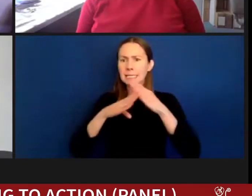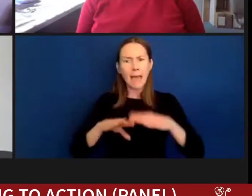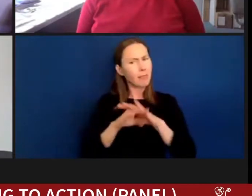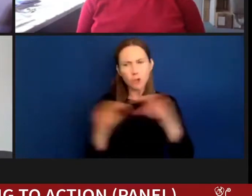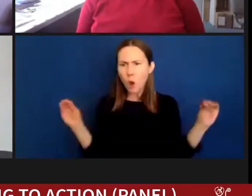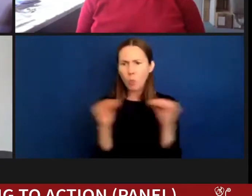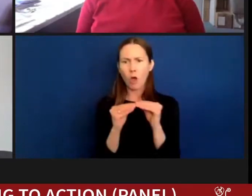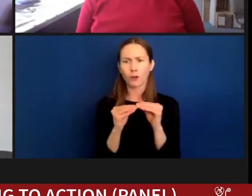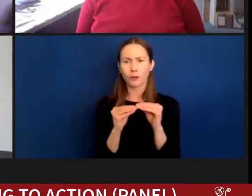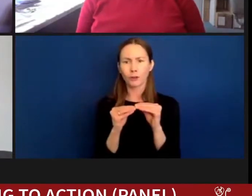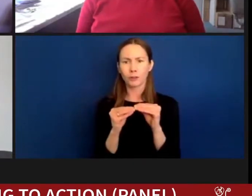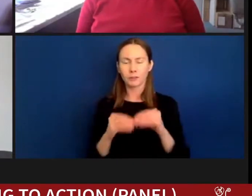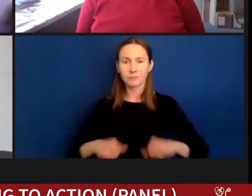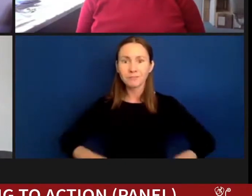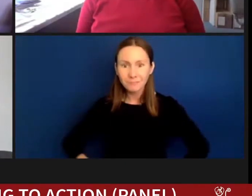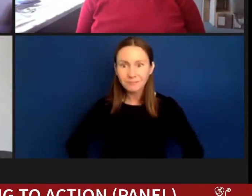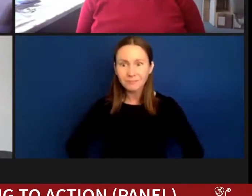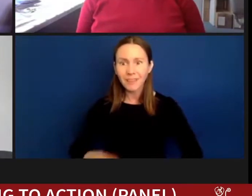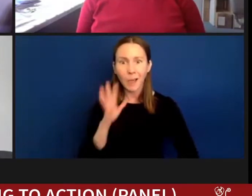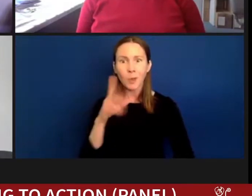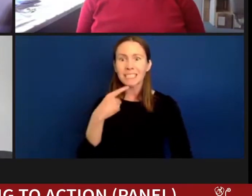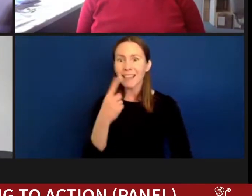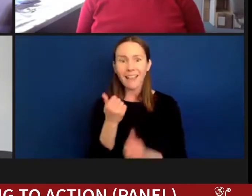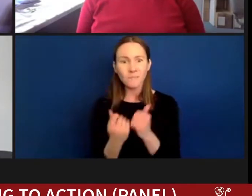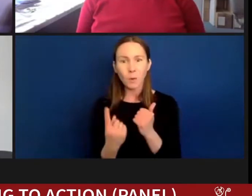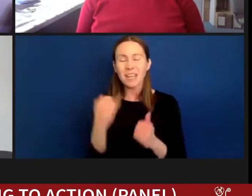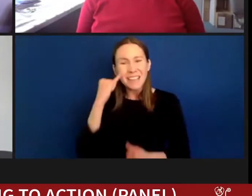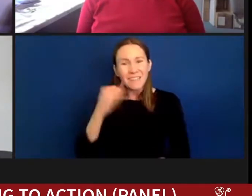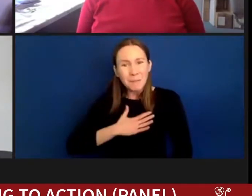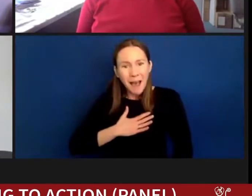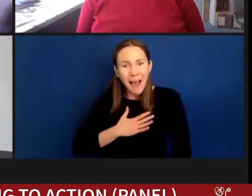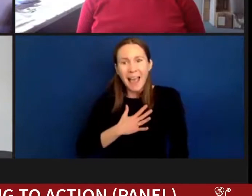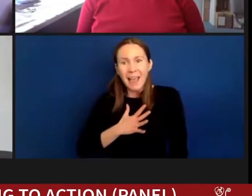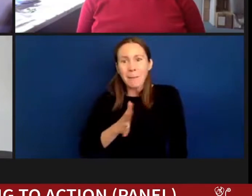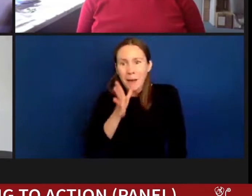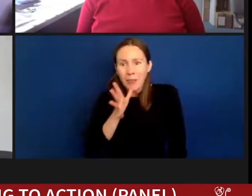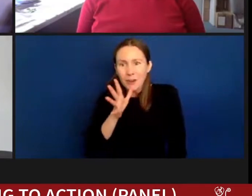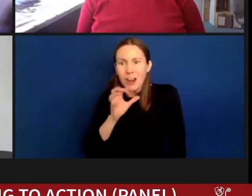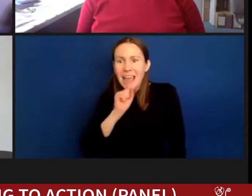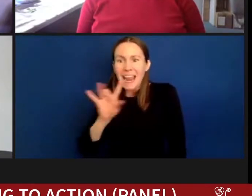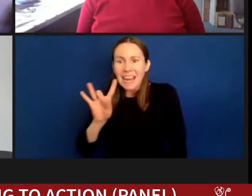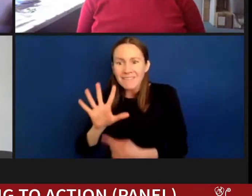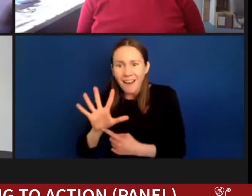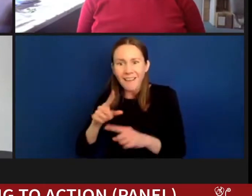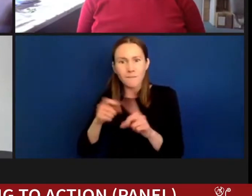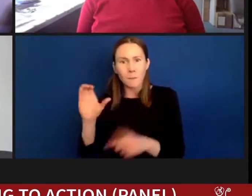And I will tell everyone if my, at that point, 85-year-old mother from Columbus, Ohio can